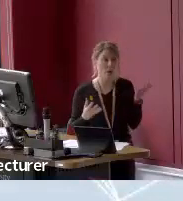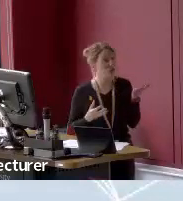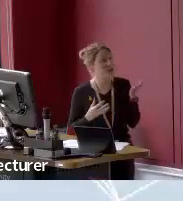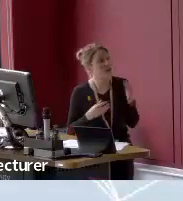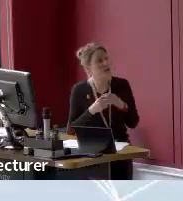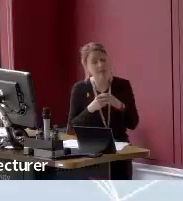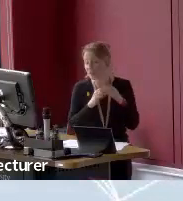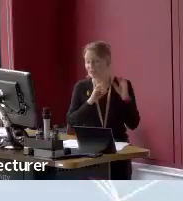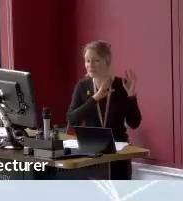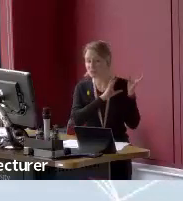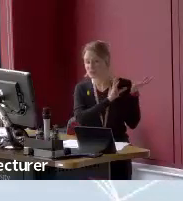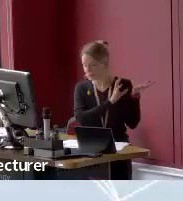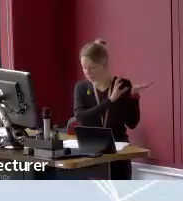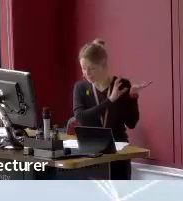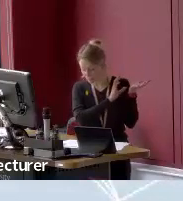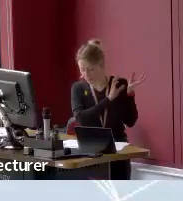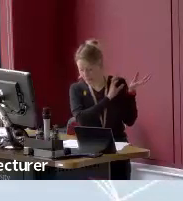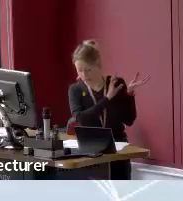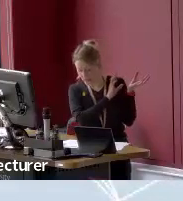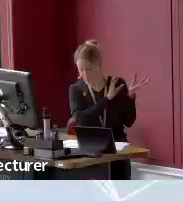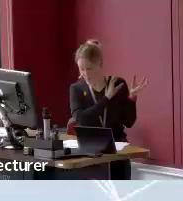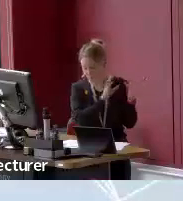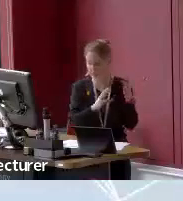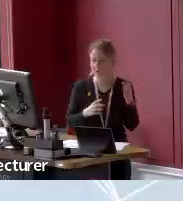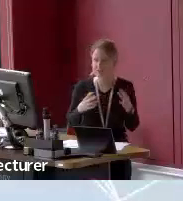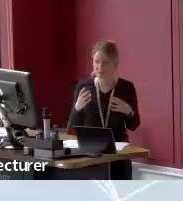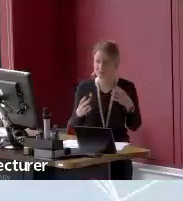not holding this up as a perfect gold star example a how to but more of an example as